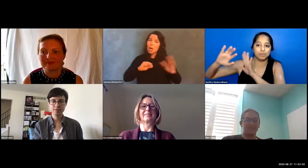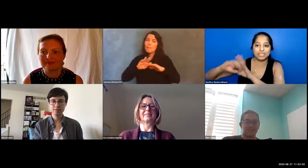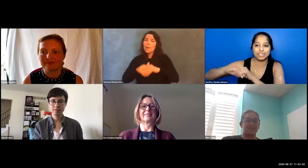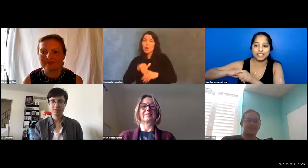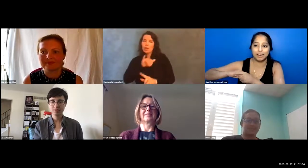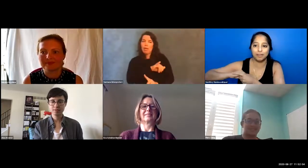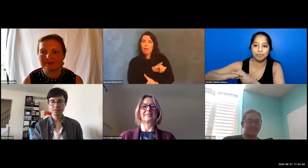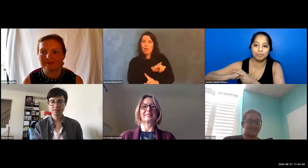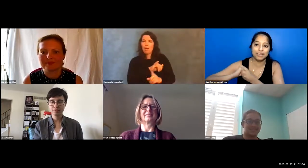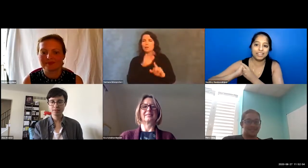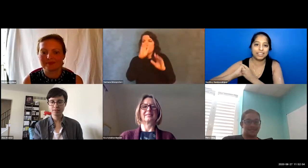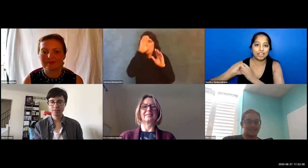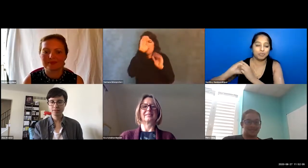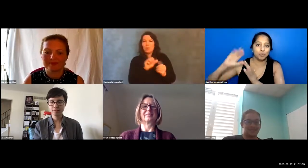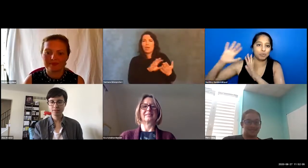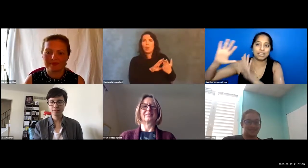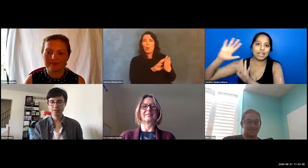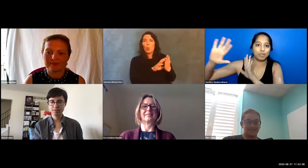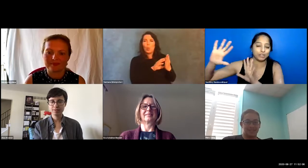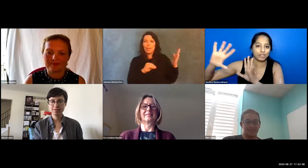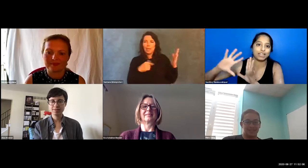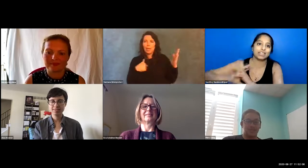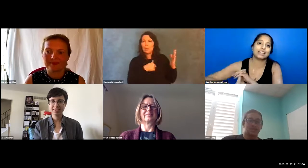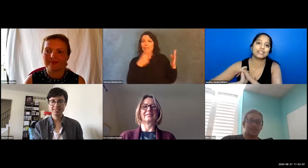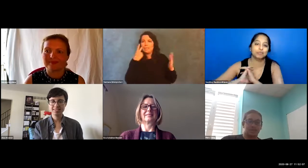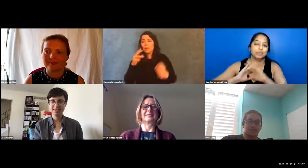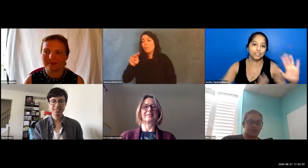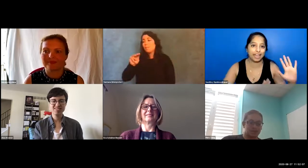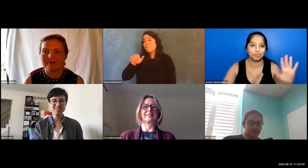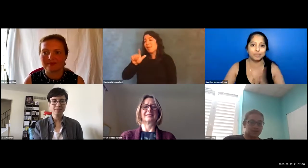what we see in with the English contact in the lab.